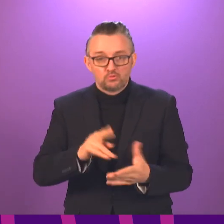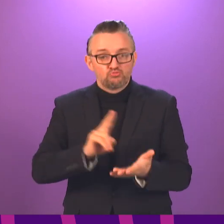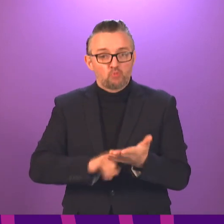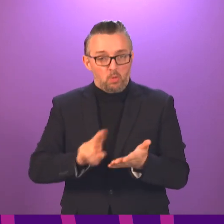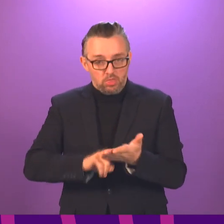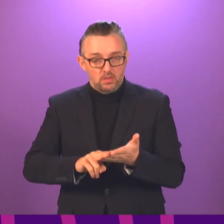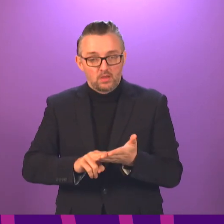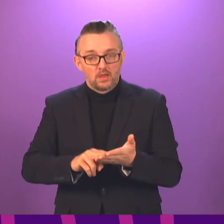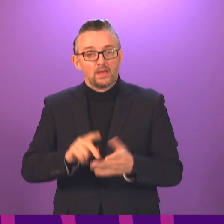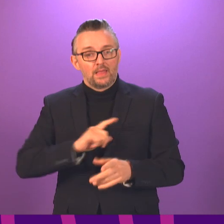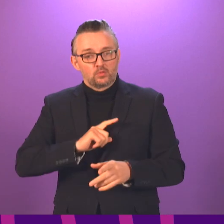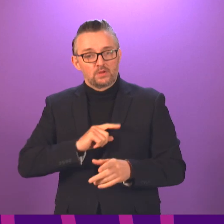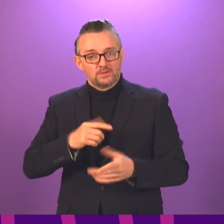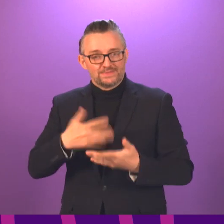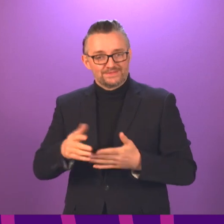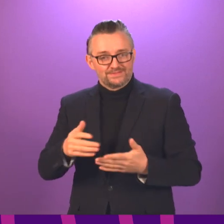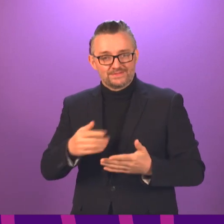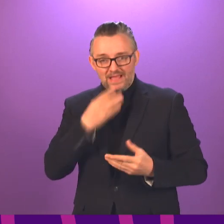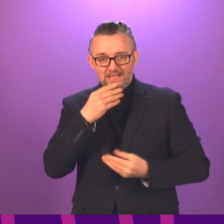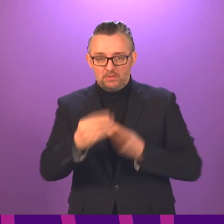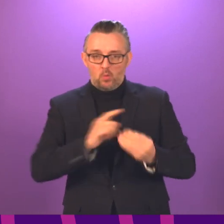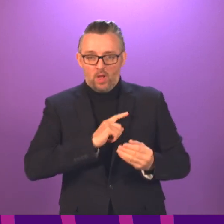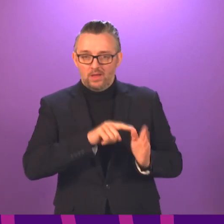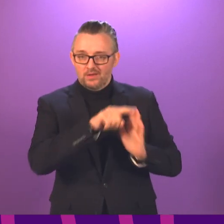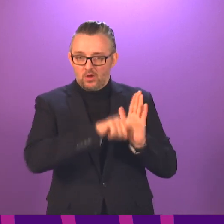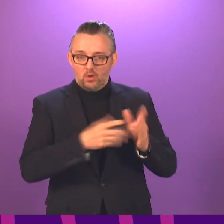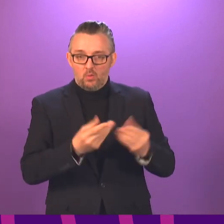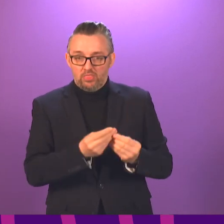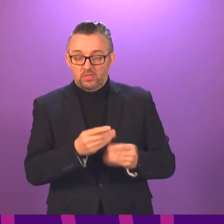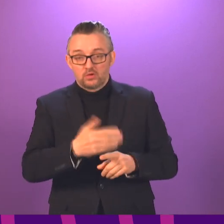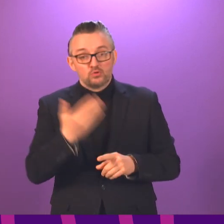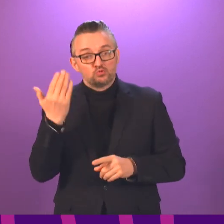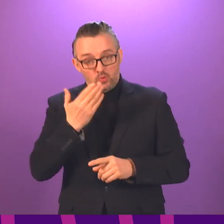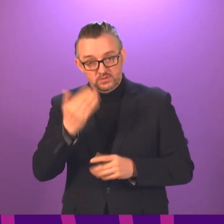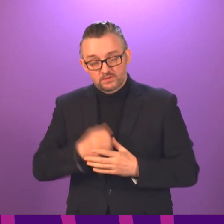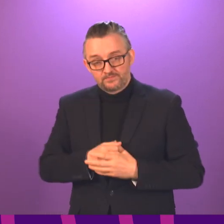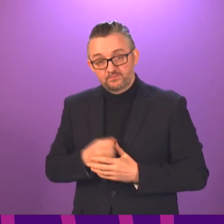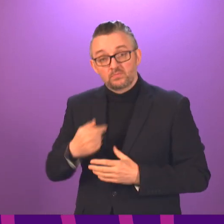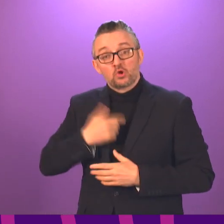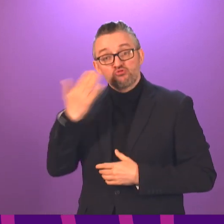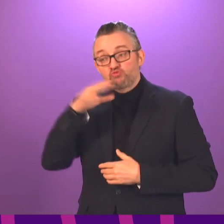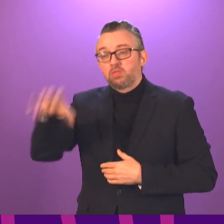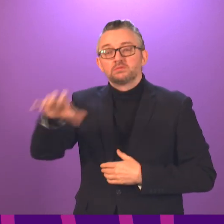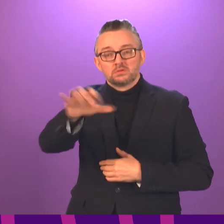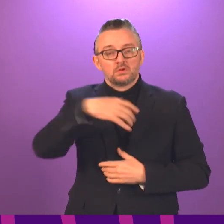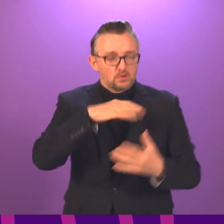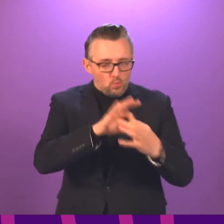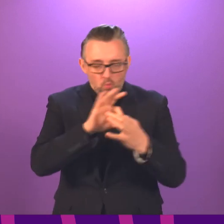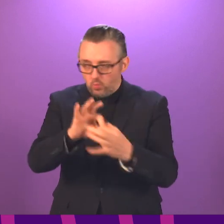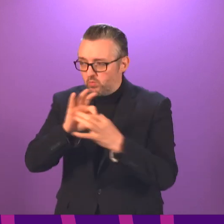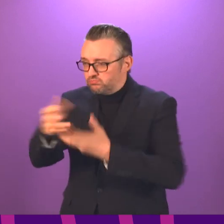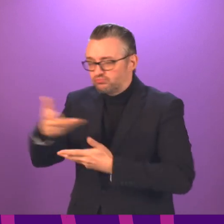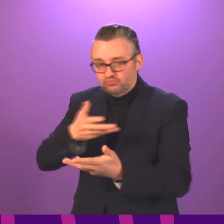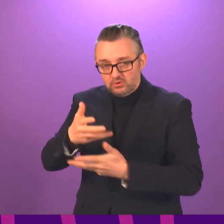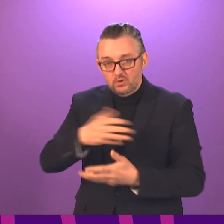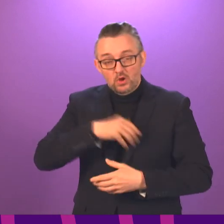lies behind the decisions on schools that I have outlined today. We continue to work with schools to ensure that, although it is not possible to have